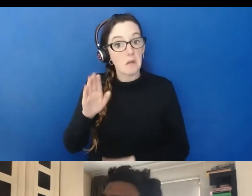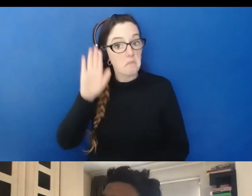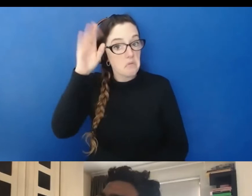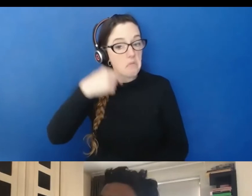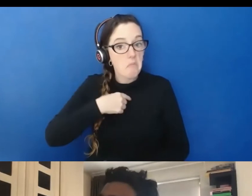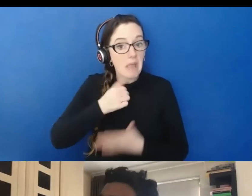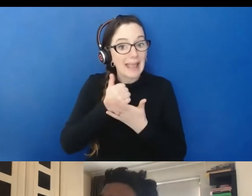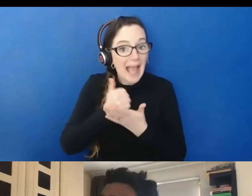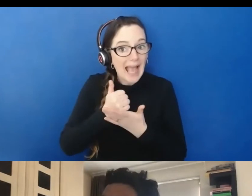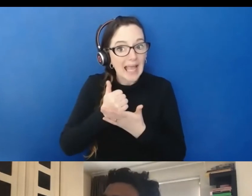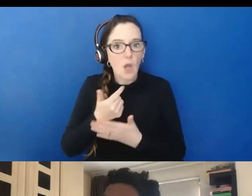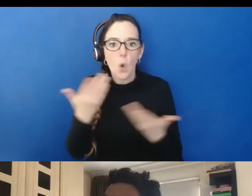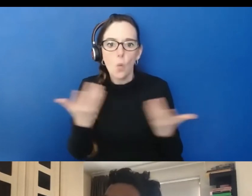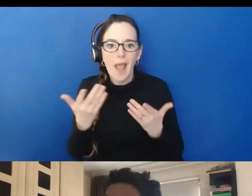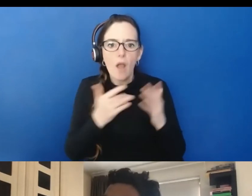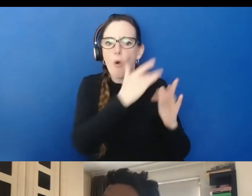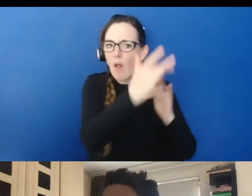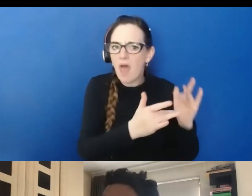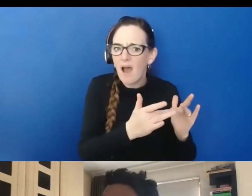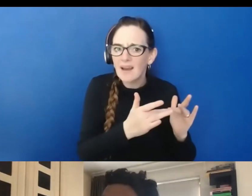of the inclusivity that we re working towards.